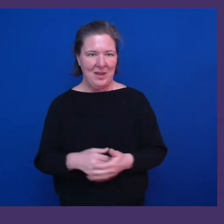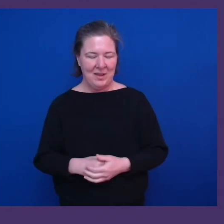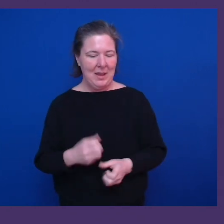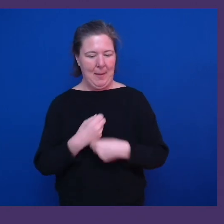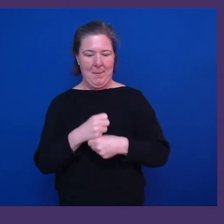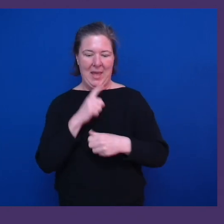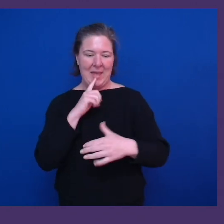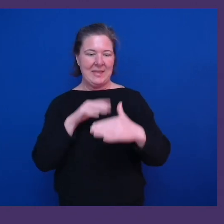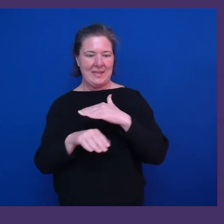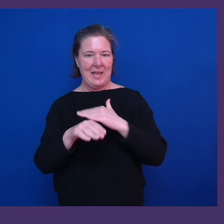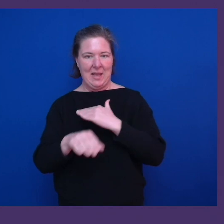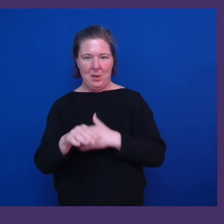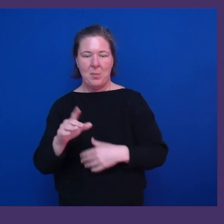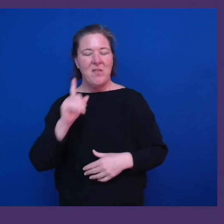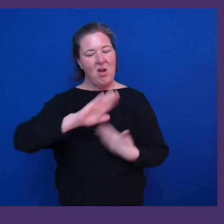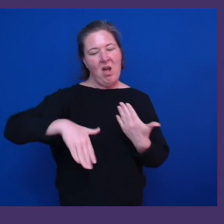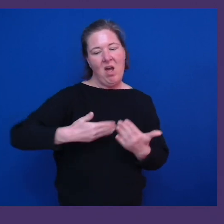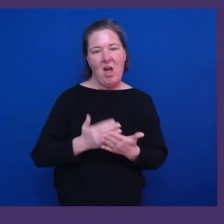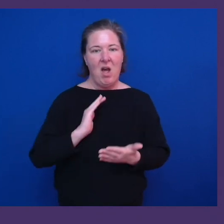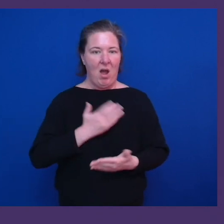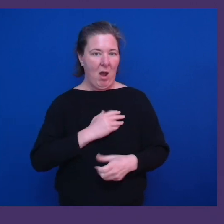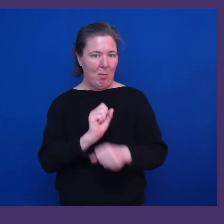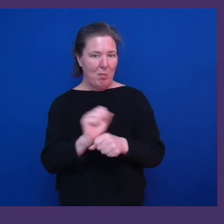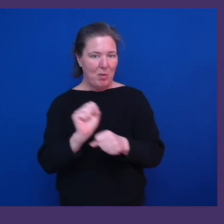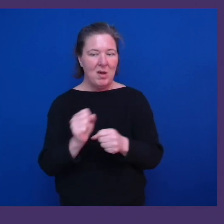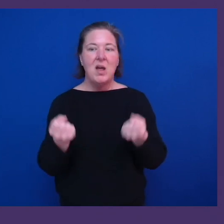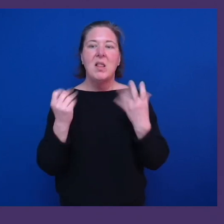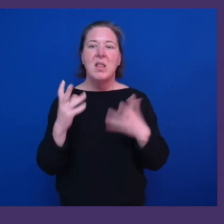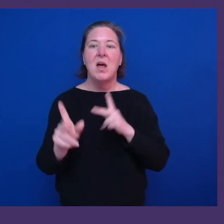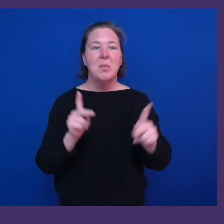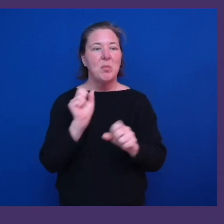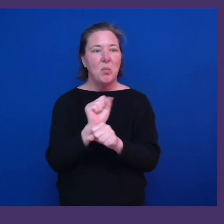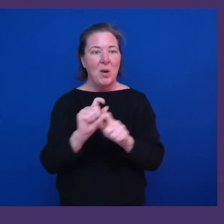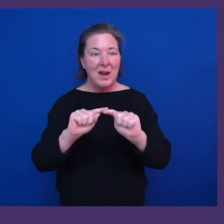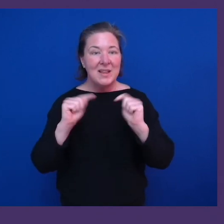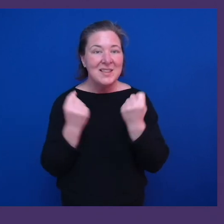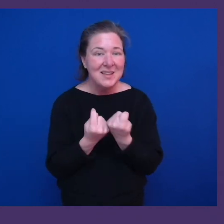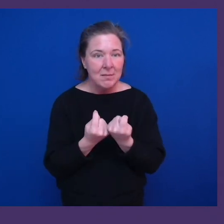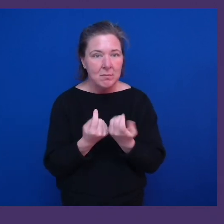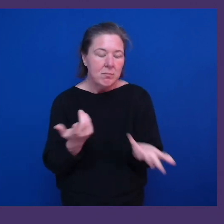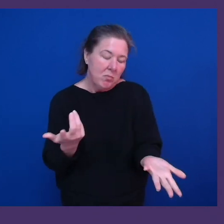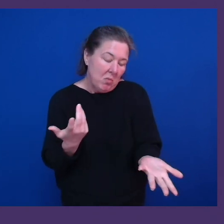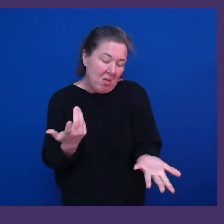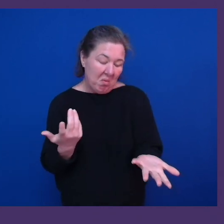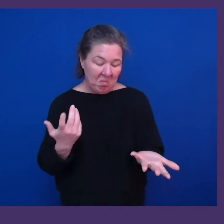A lot of people work in Teams. So, we figure let's give them a tool, a generative AI solution